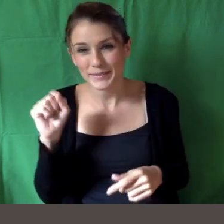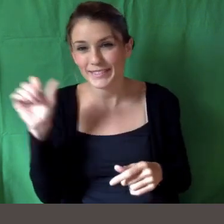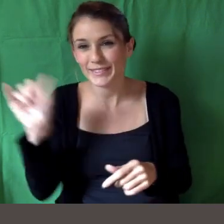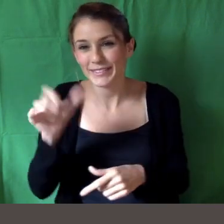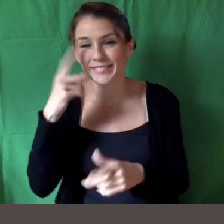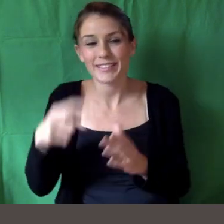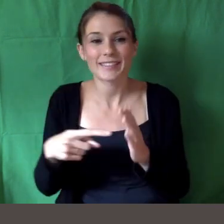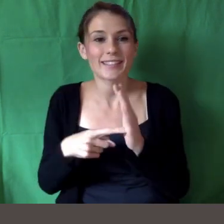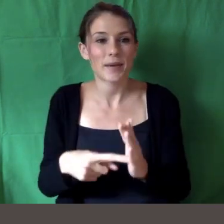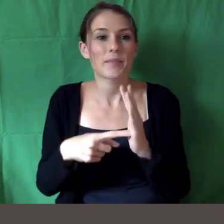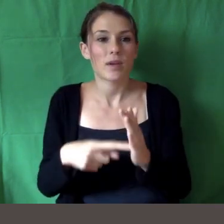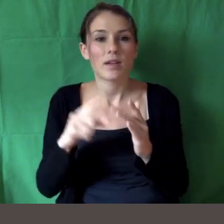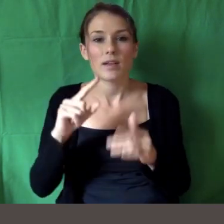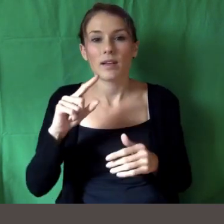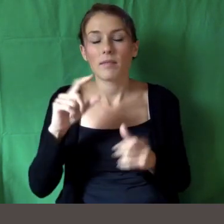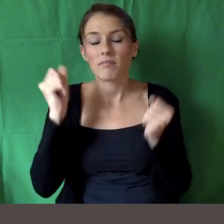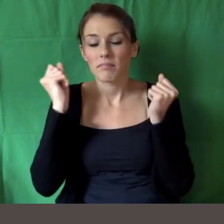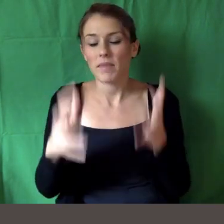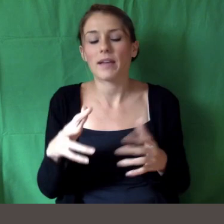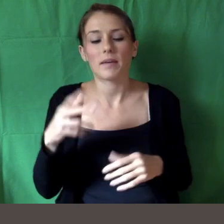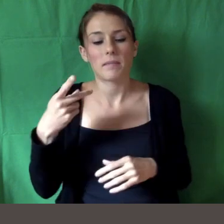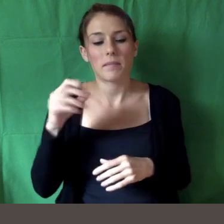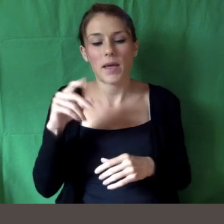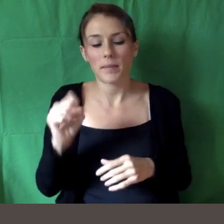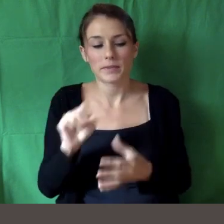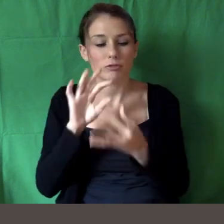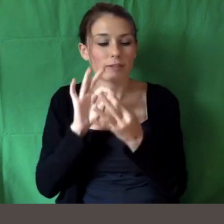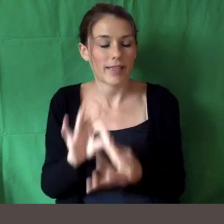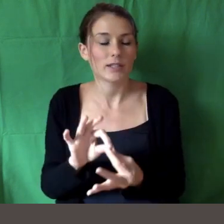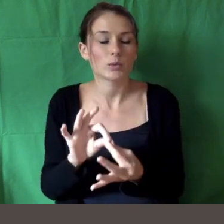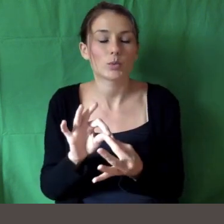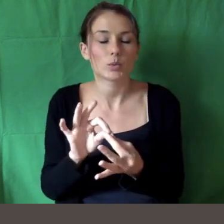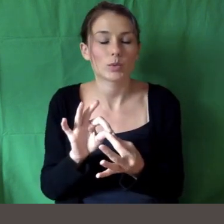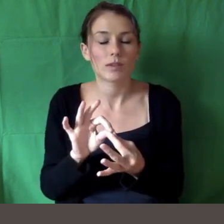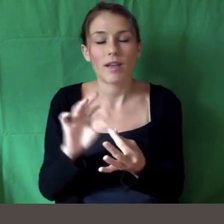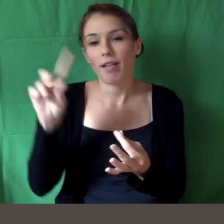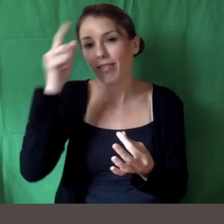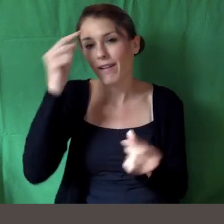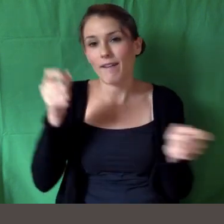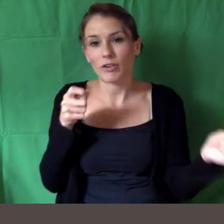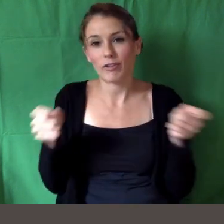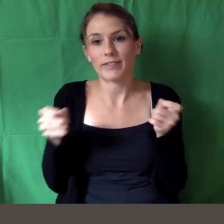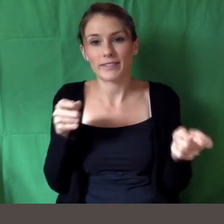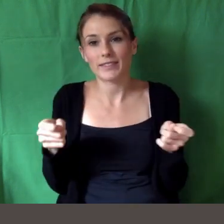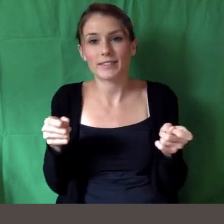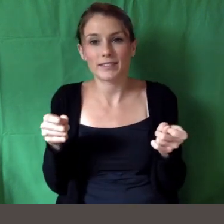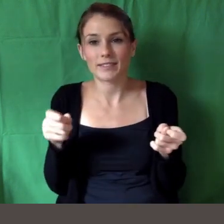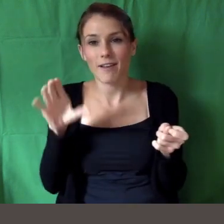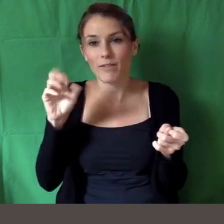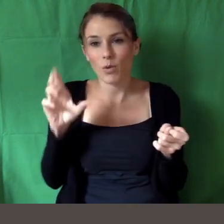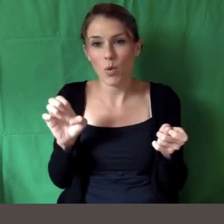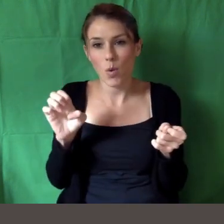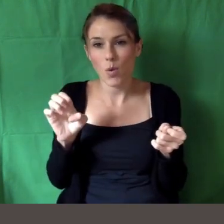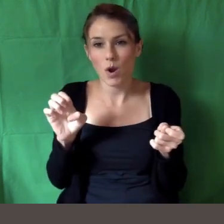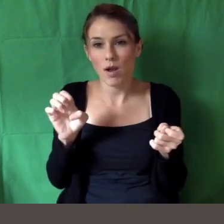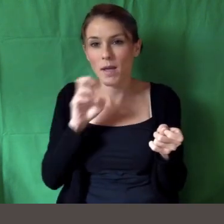For example, there's a series of PEPs related to the governance of the core Python development